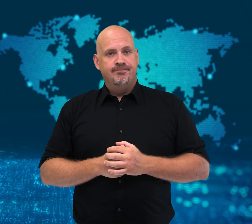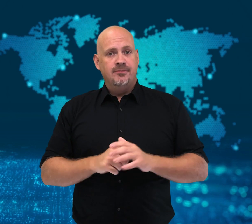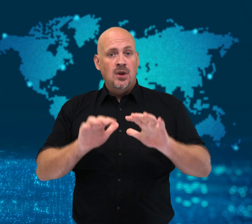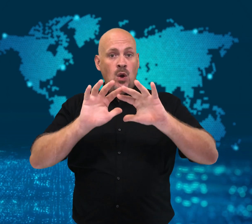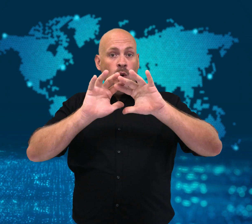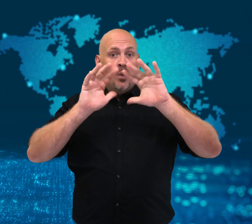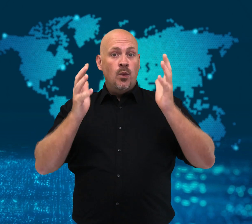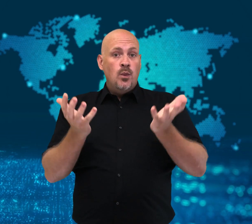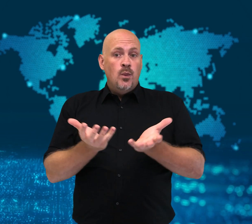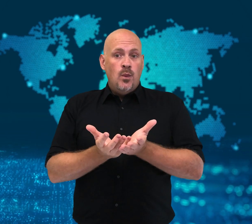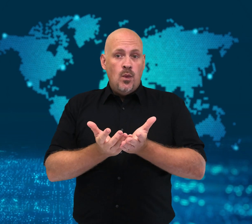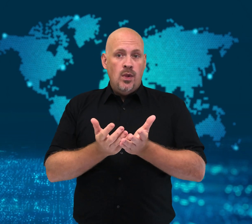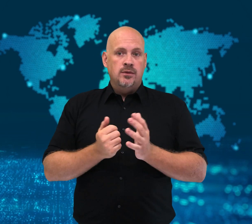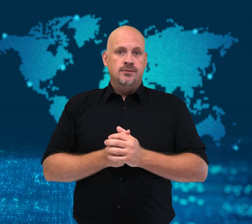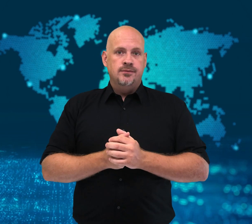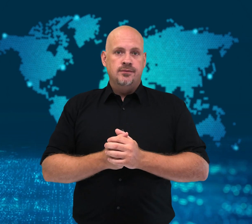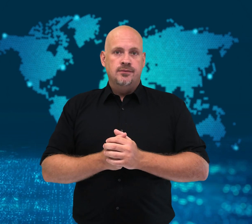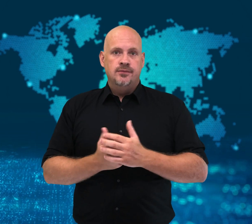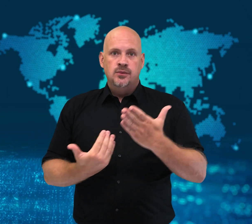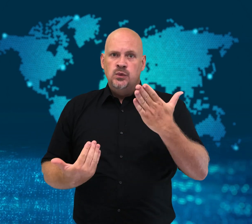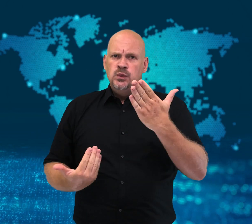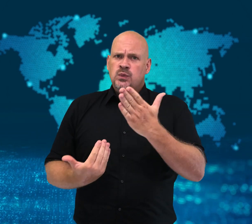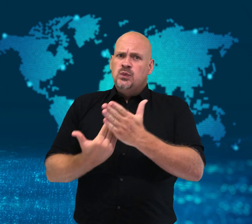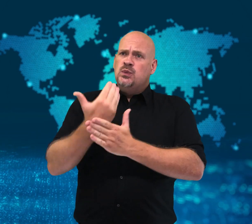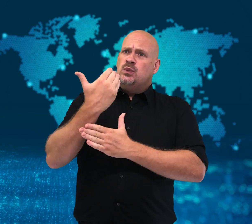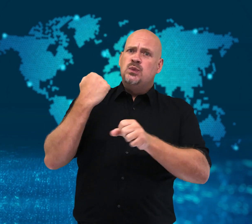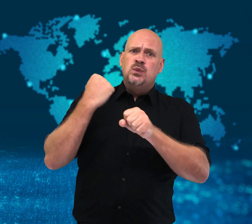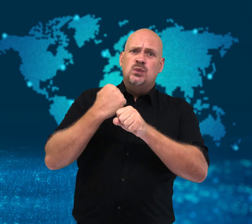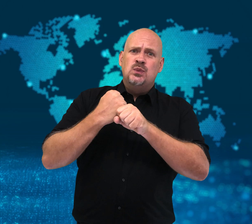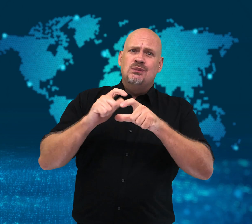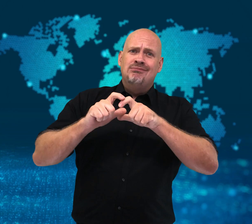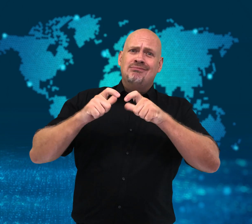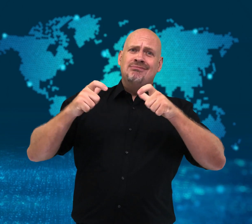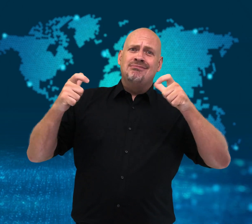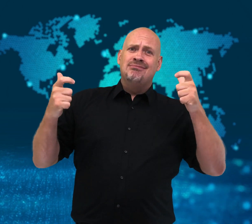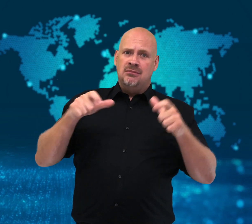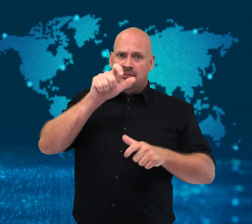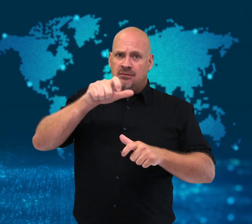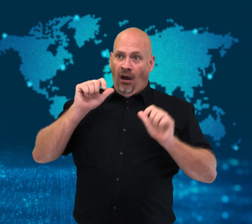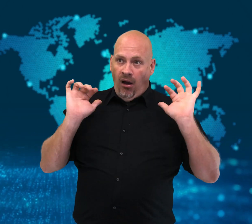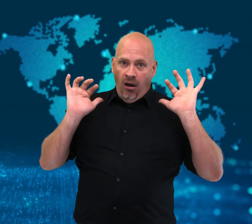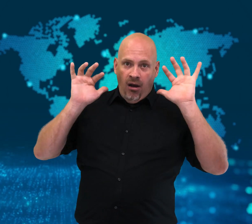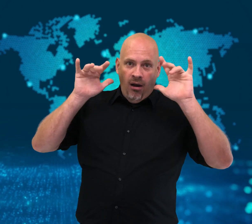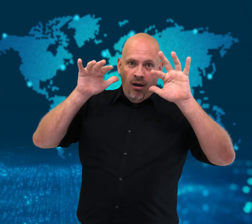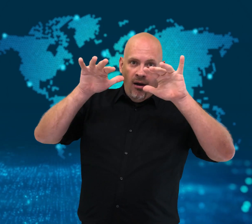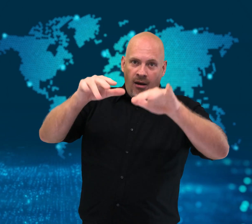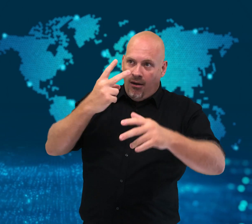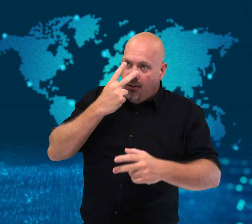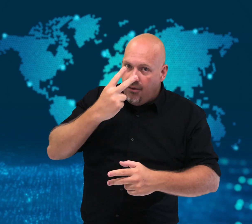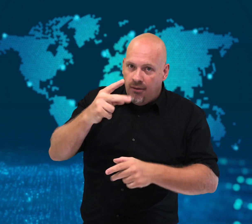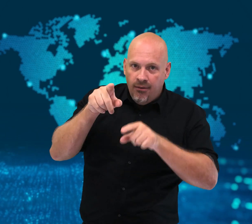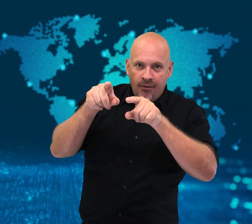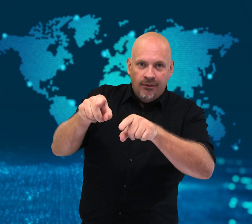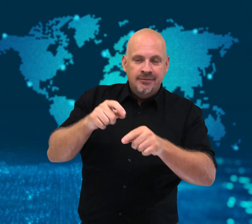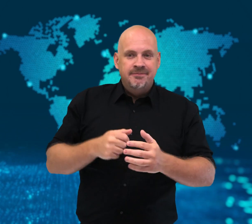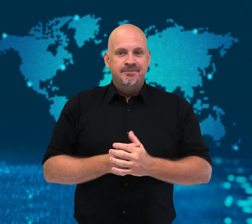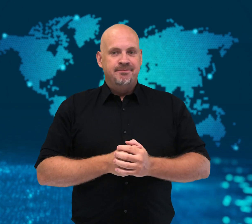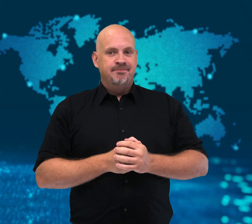New large attractions.